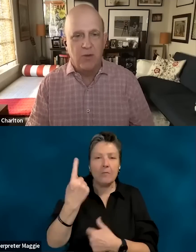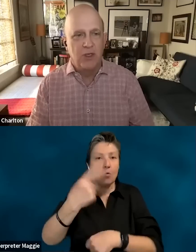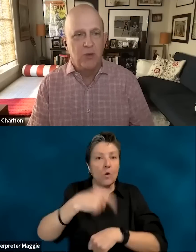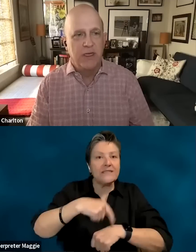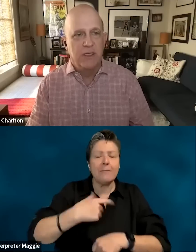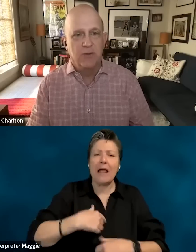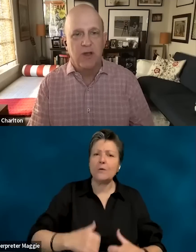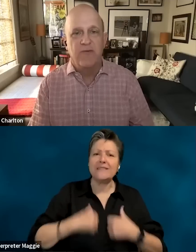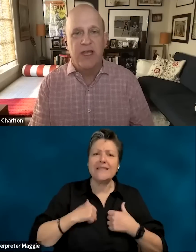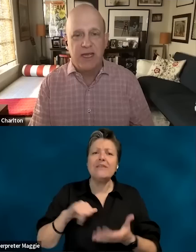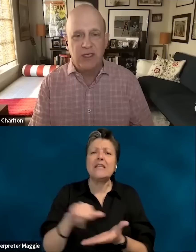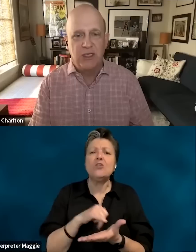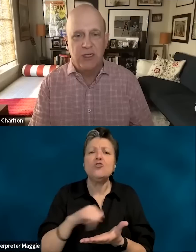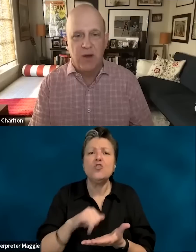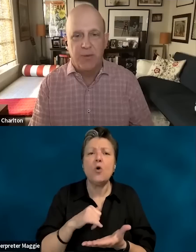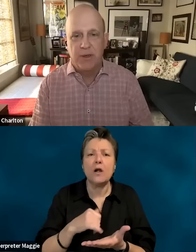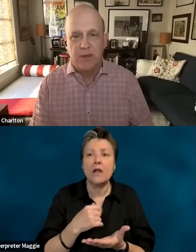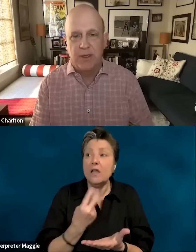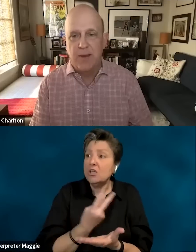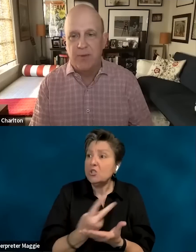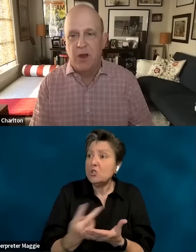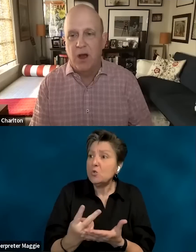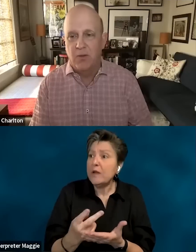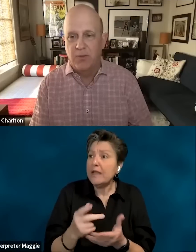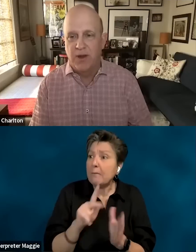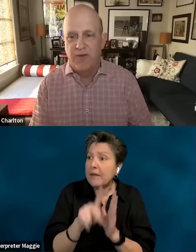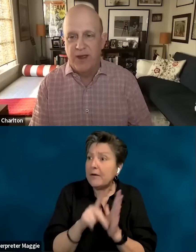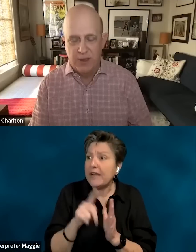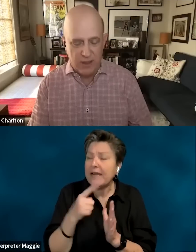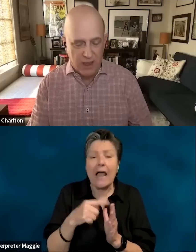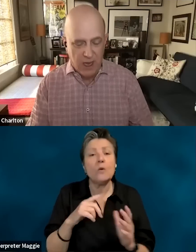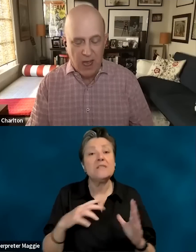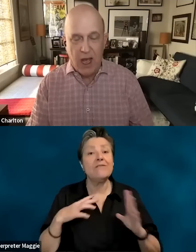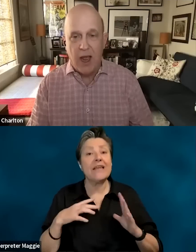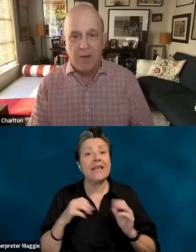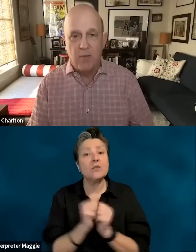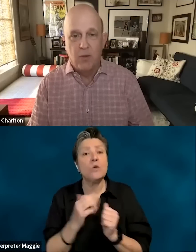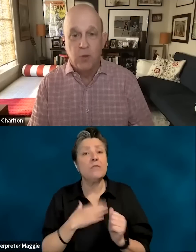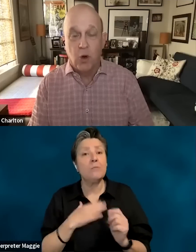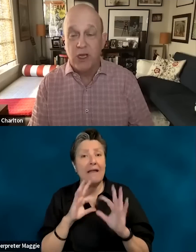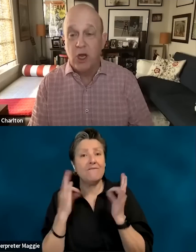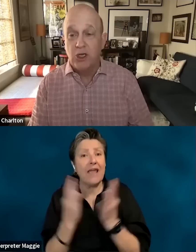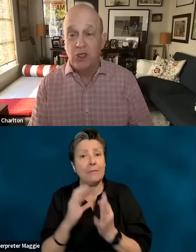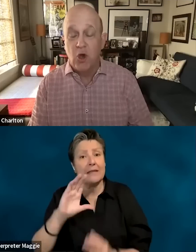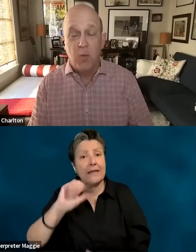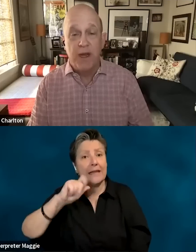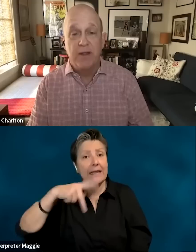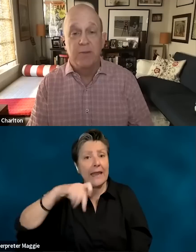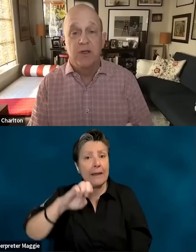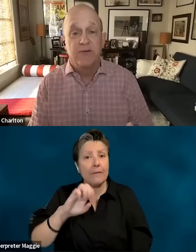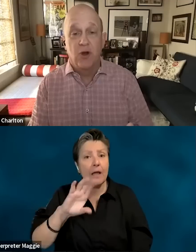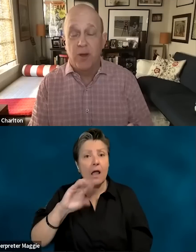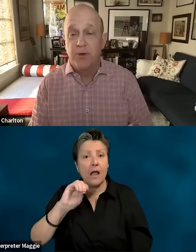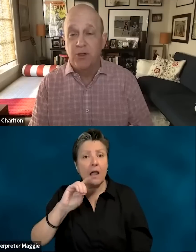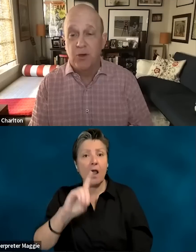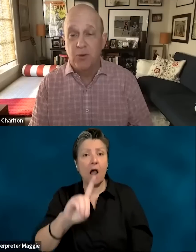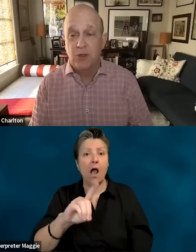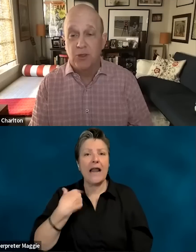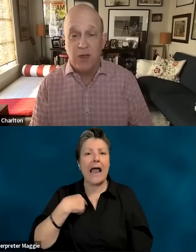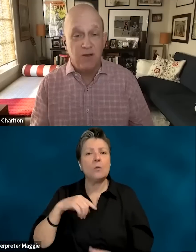two weeks, I was on vacation up in Cape Cod with my family. I was working on a soap and in the middle of it all, I booked a commercial.